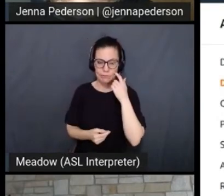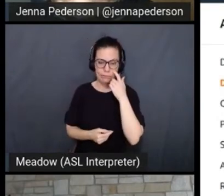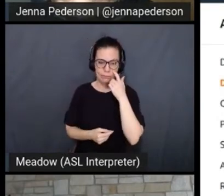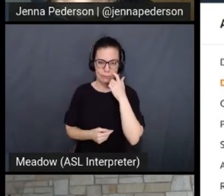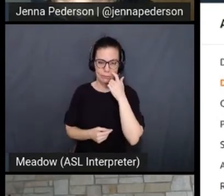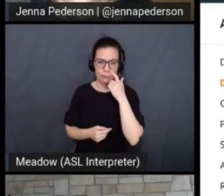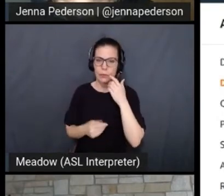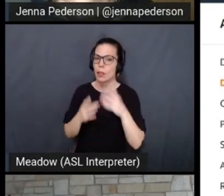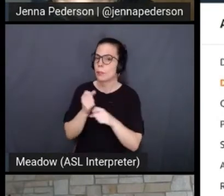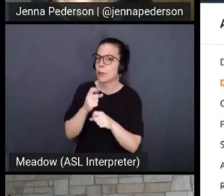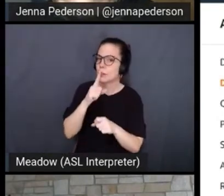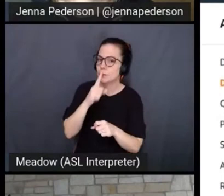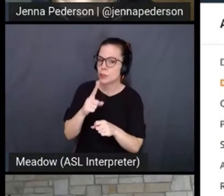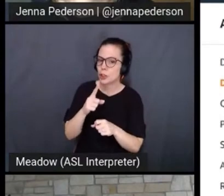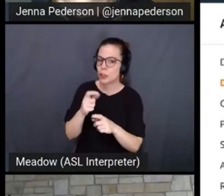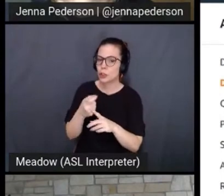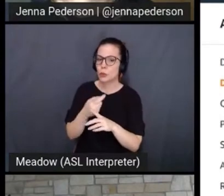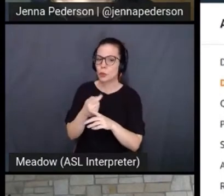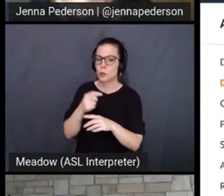And make sure you as a writer instance by the way.